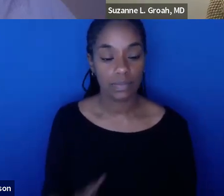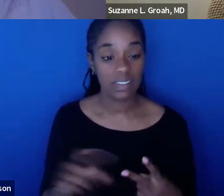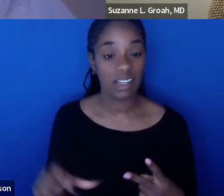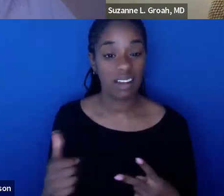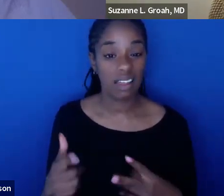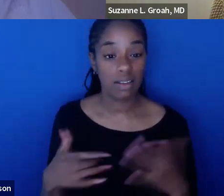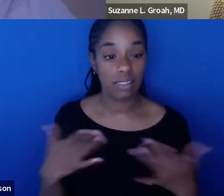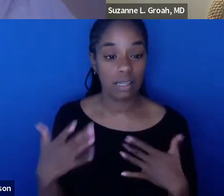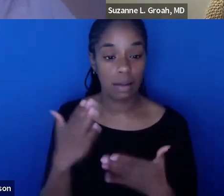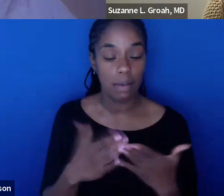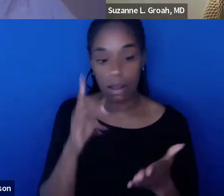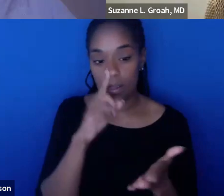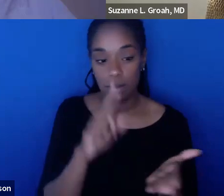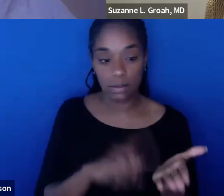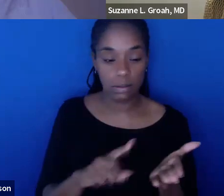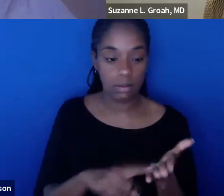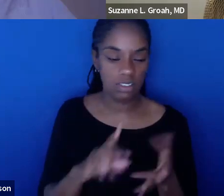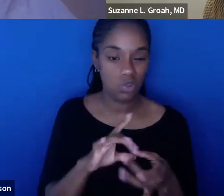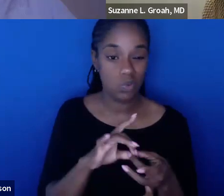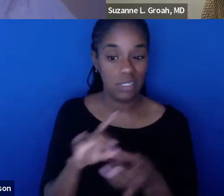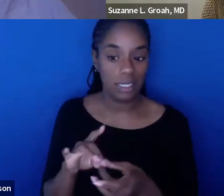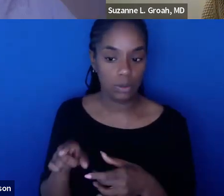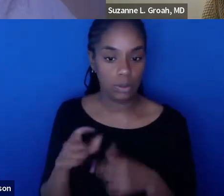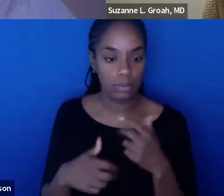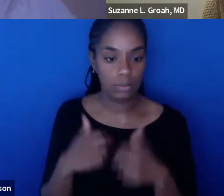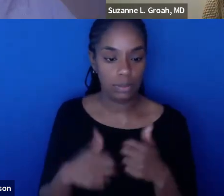I don’t know if it's related to this problem this individual has.